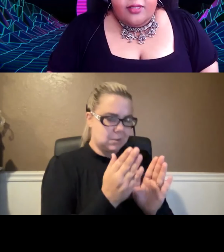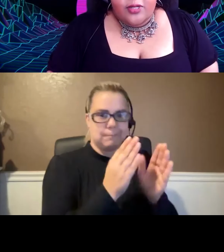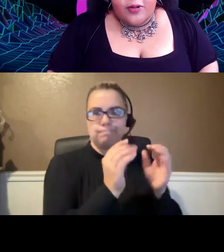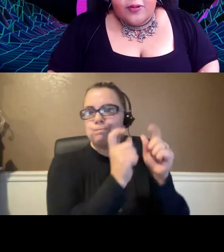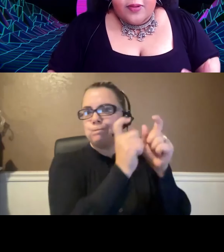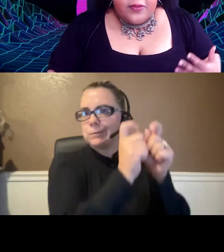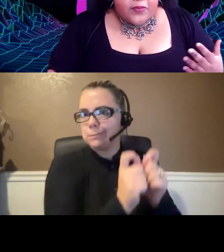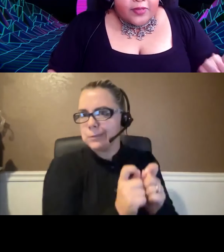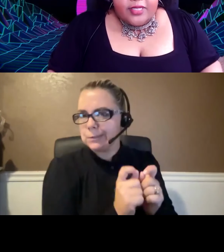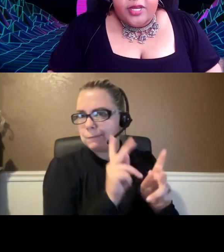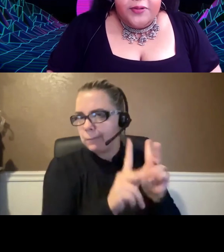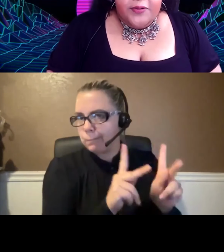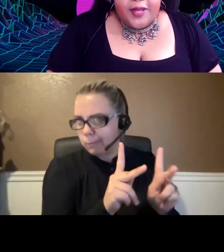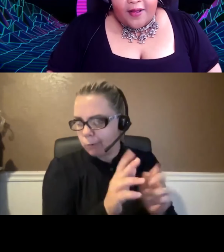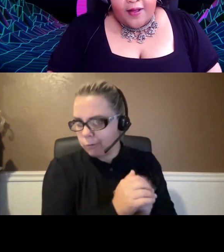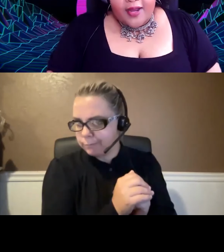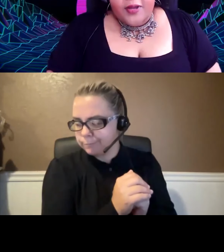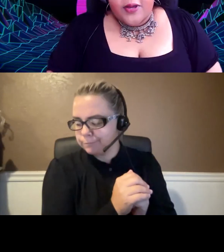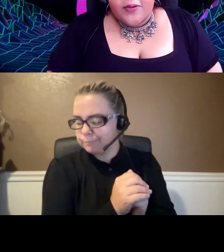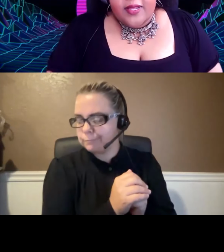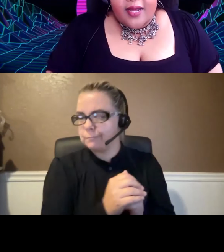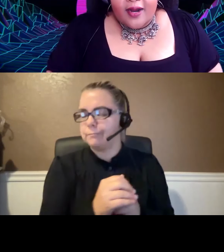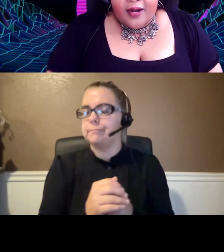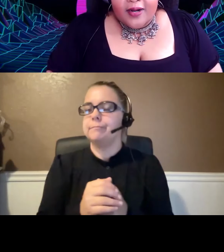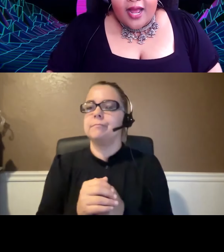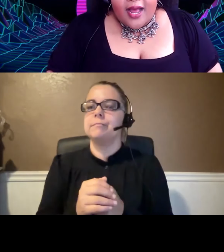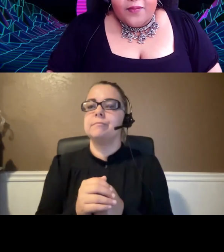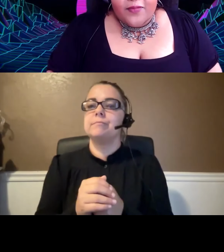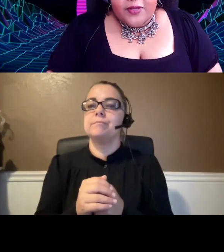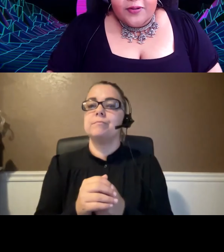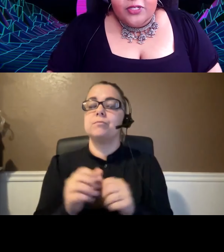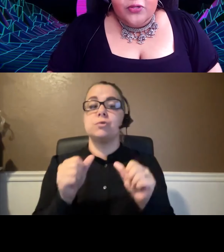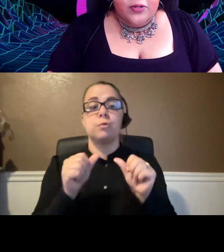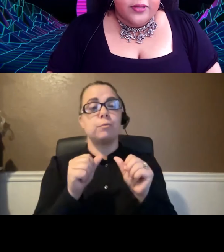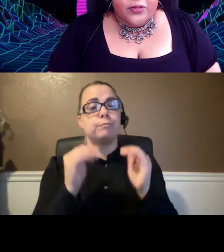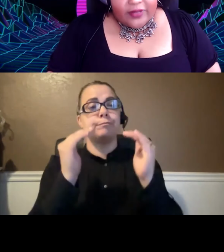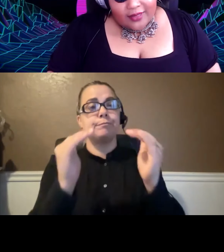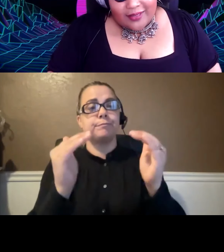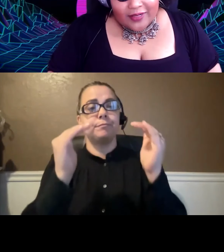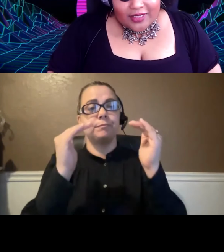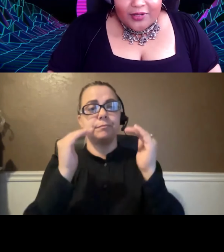So, continuing on with our stroll through 2032,